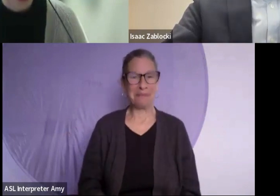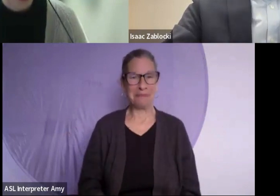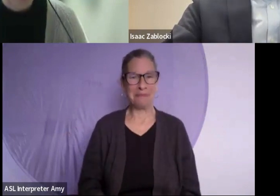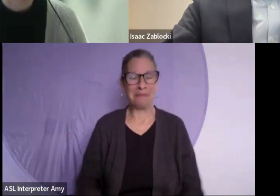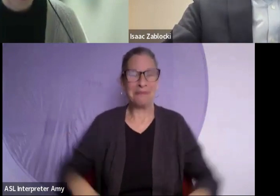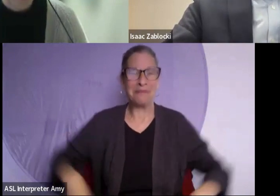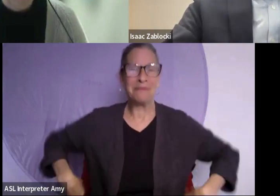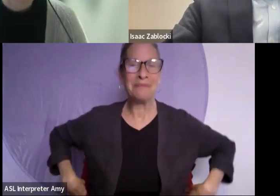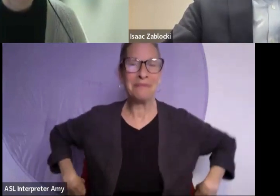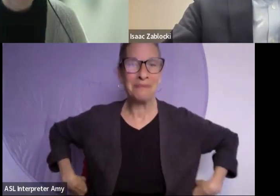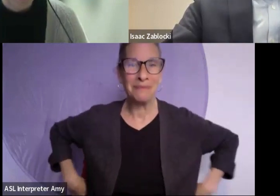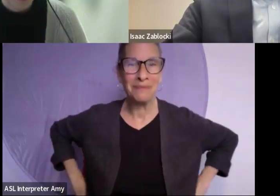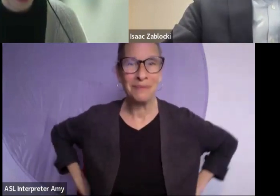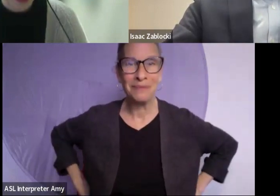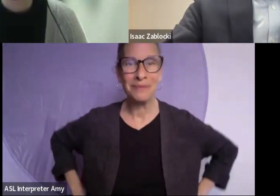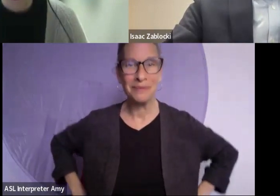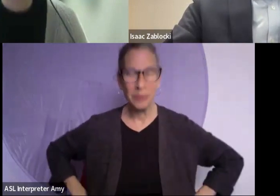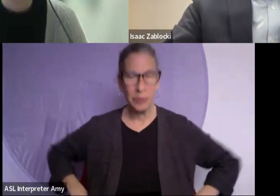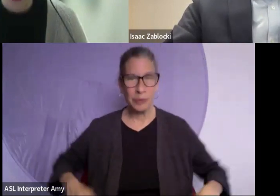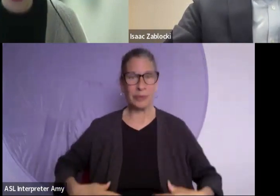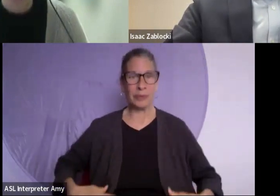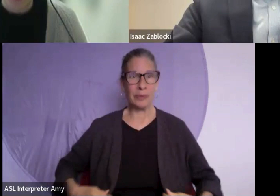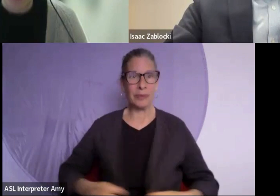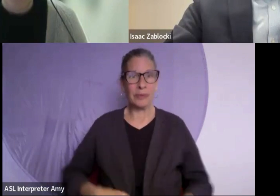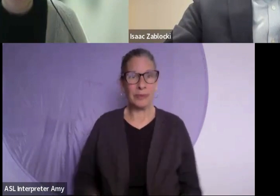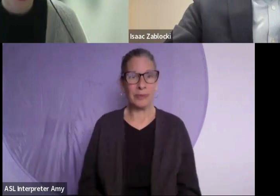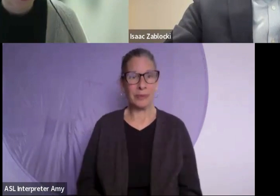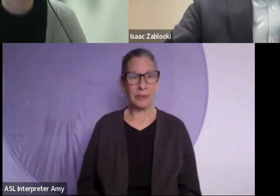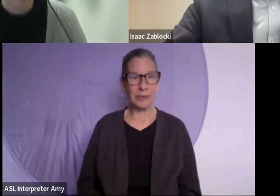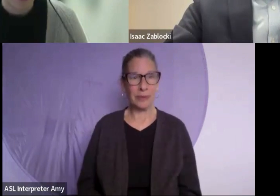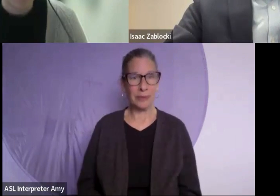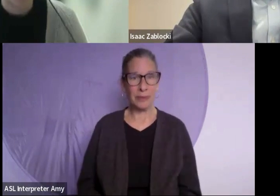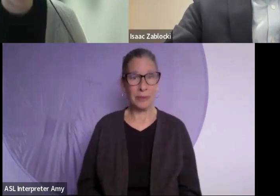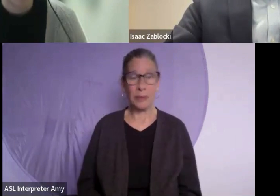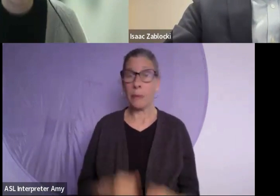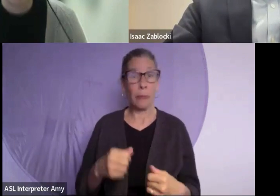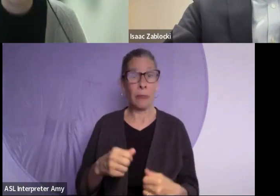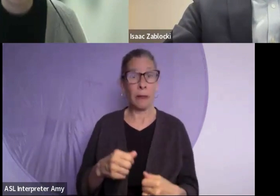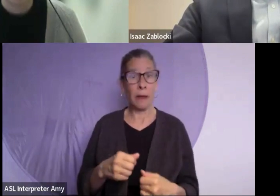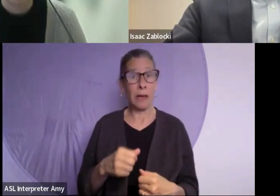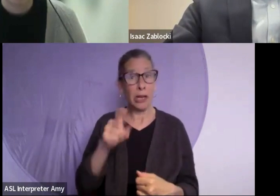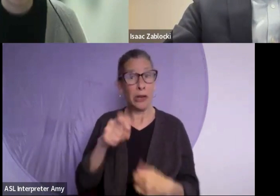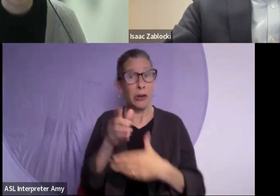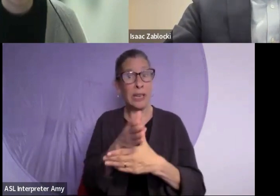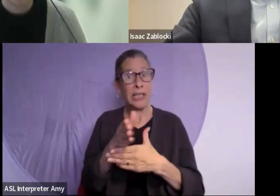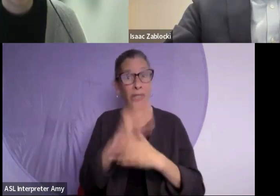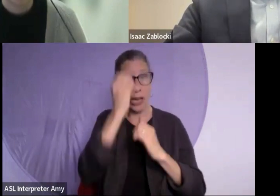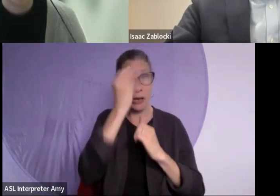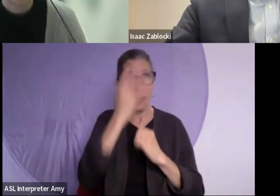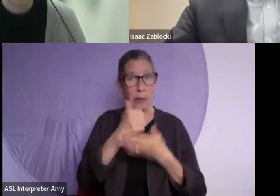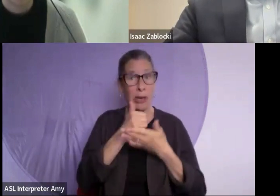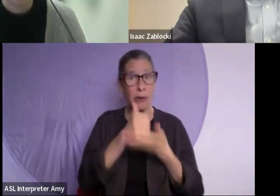And if you need me to share anything, you can let me know. Thank you, thank you. I'm always there. And I set it all up in